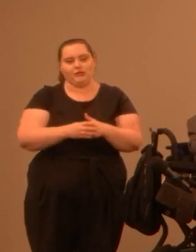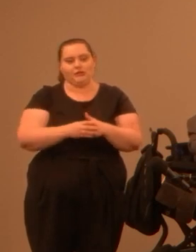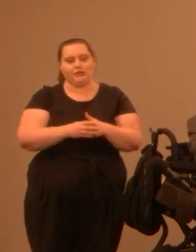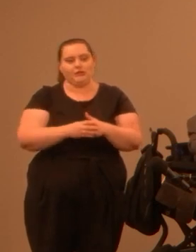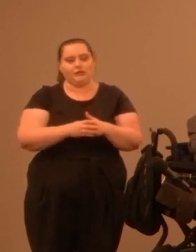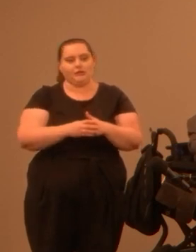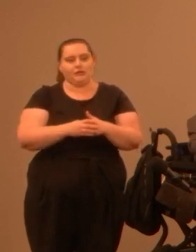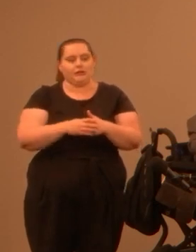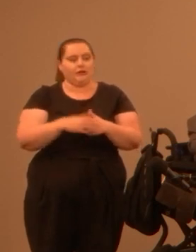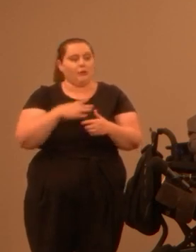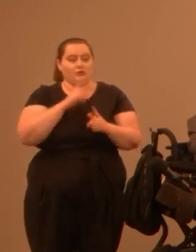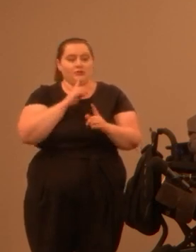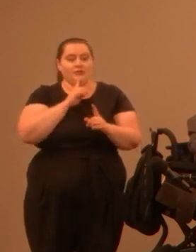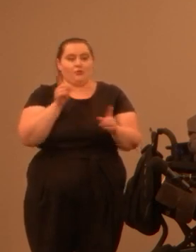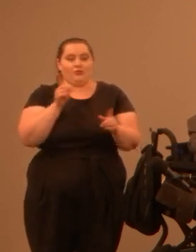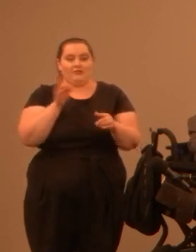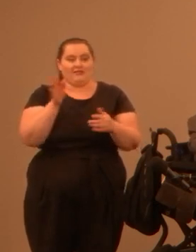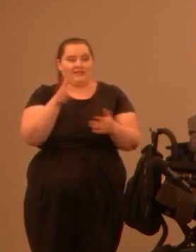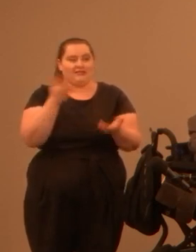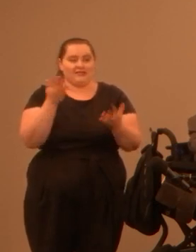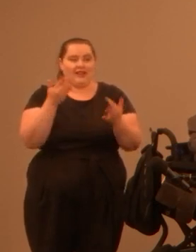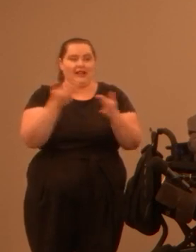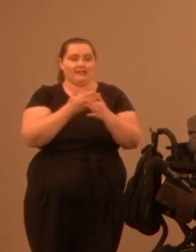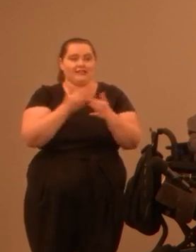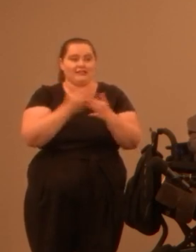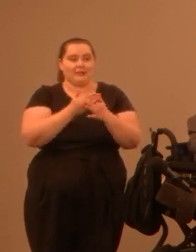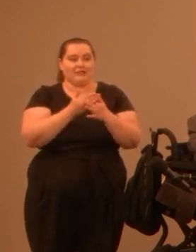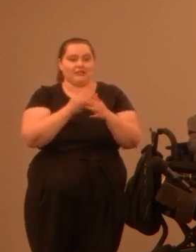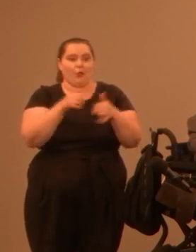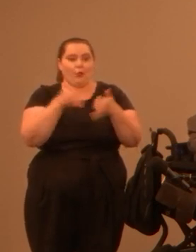whole accessibility voyage actually had something to do with the trip to